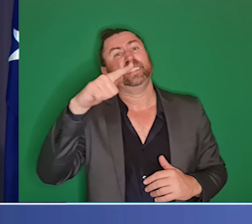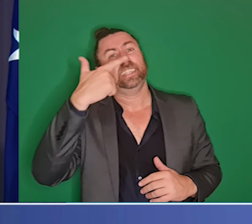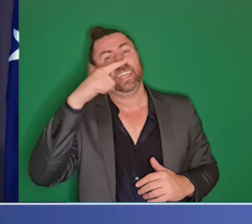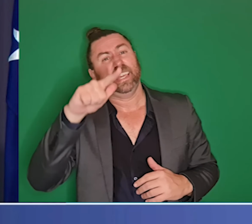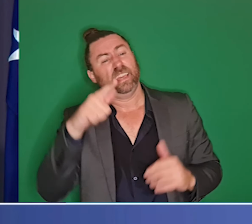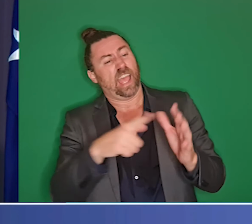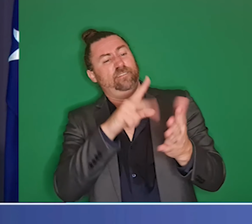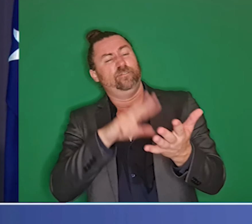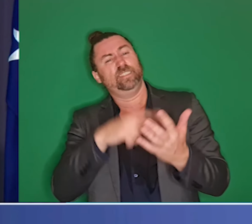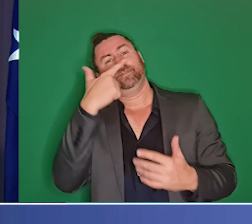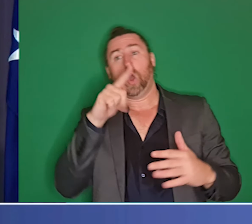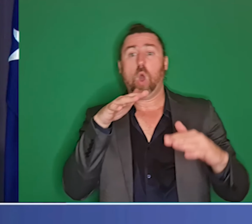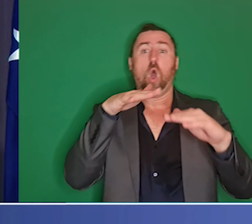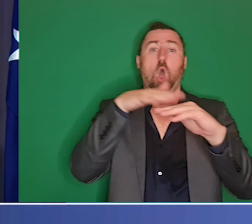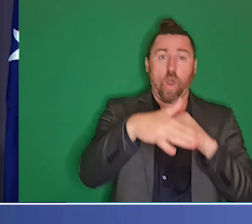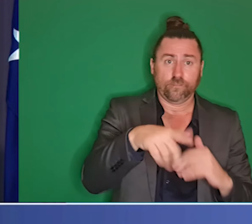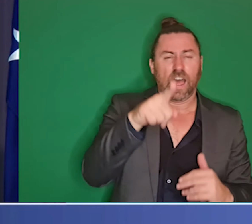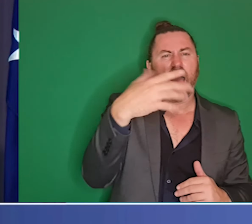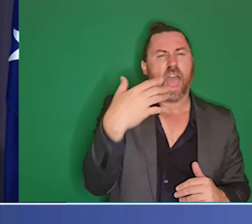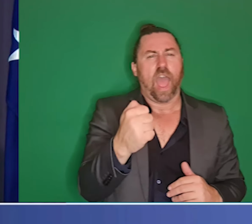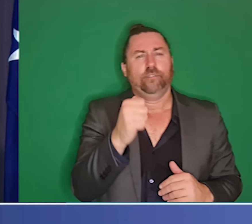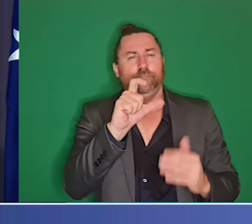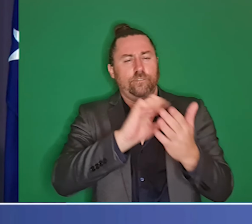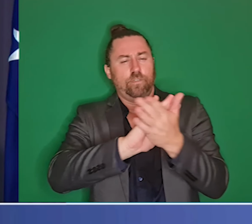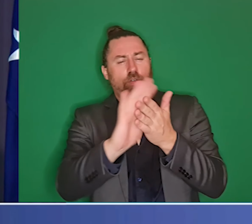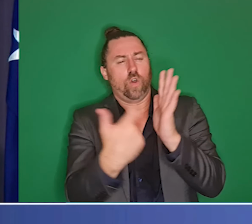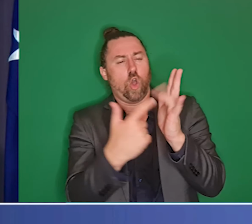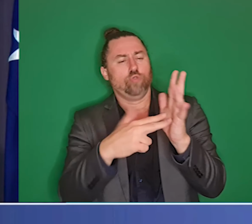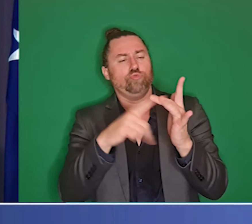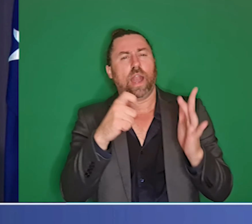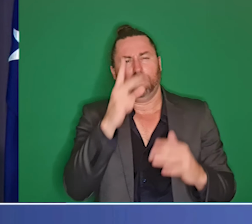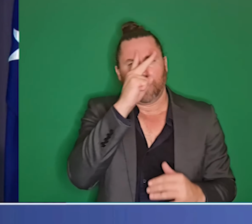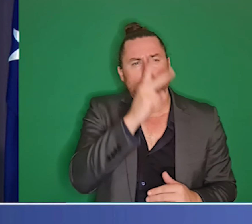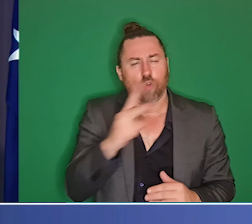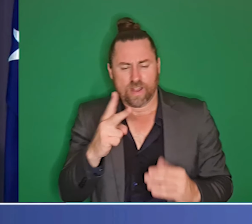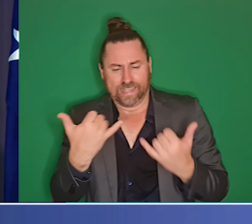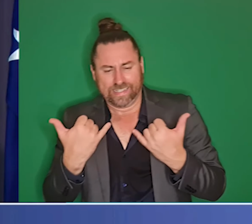and you have one of the list of chronic diseases, and there's information, I won't go into the details here,